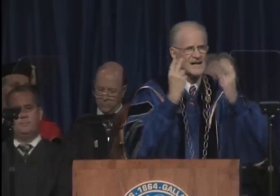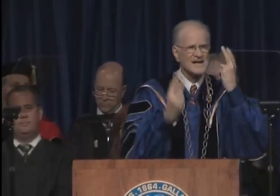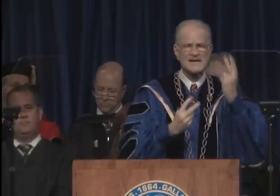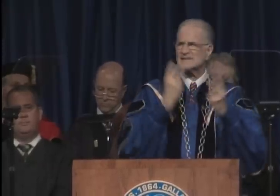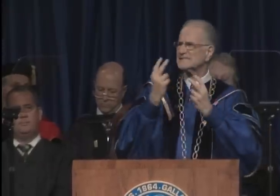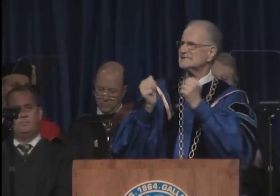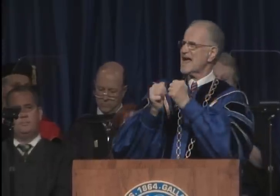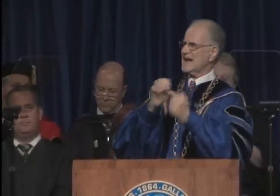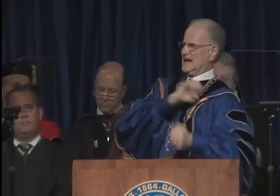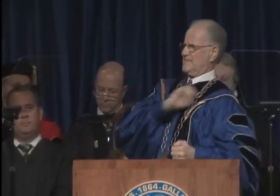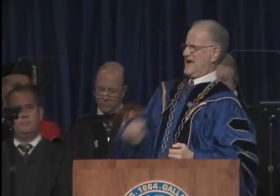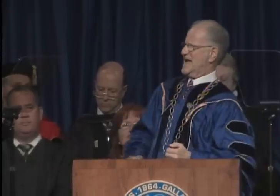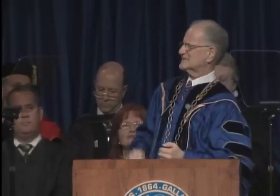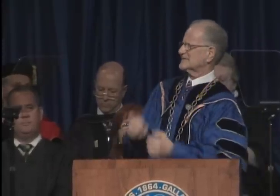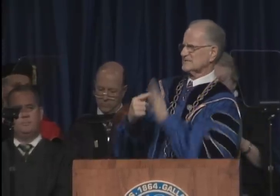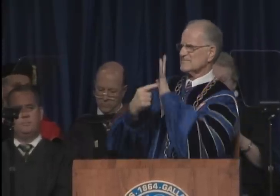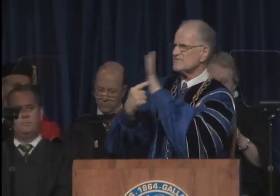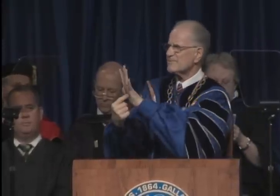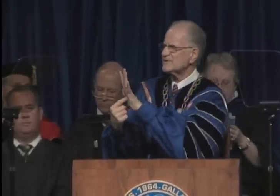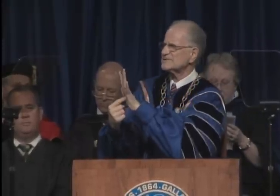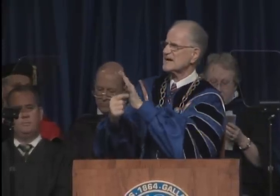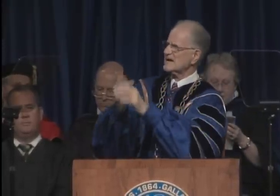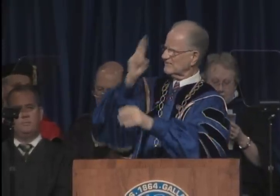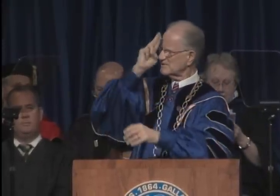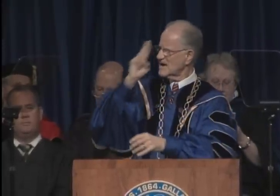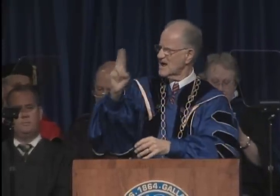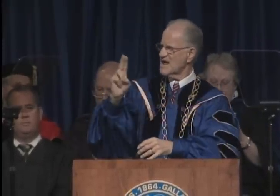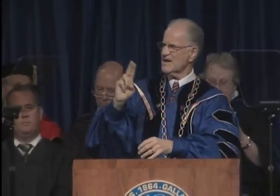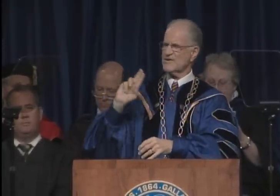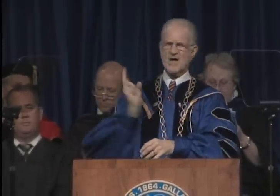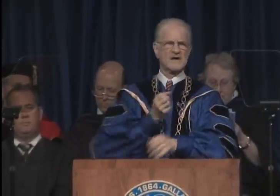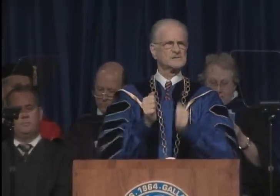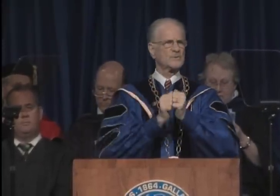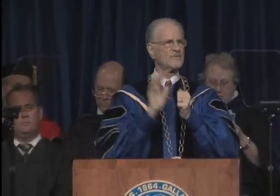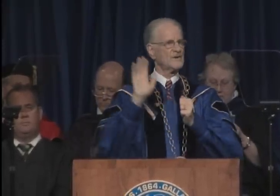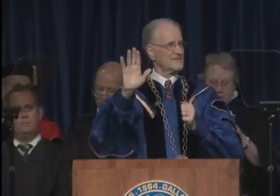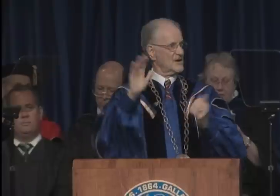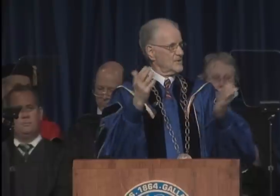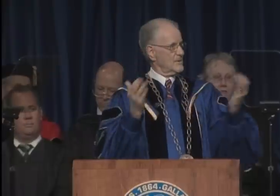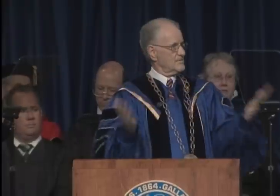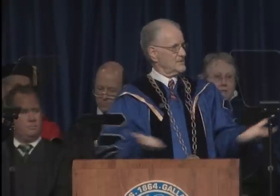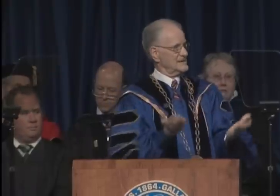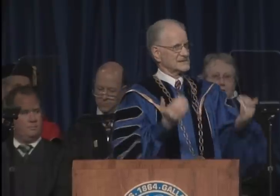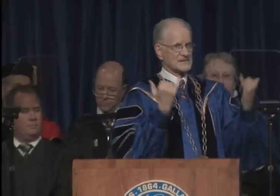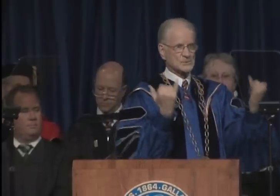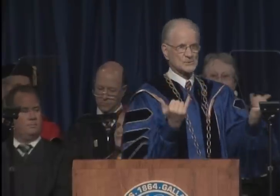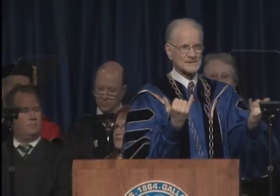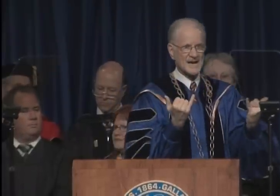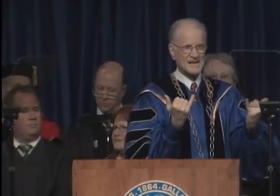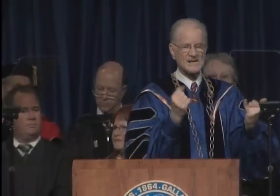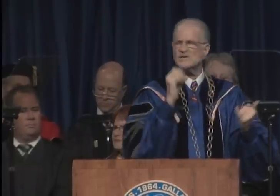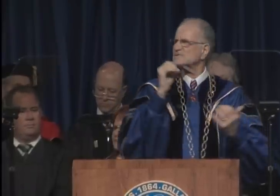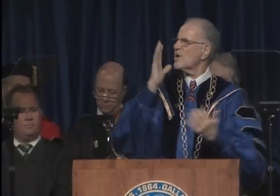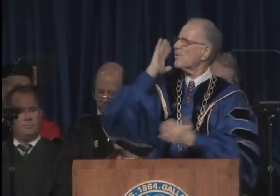International guests and embassy representatives honor us today with their presence.